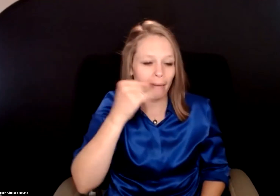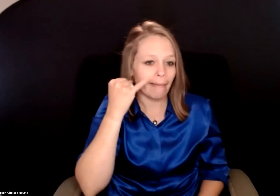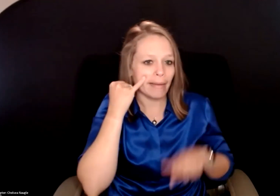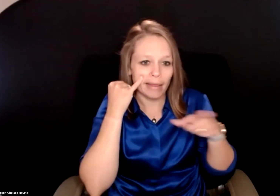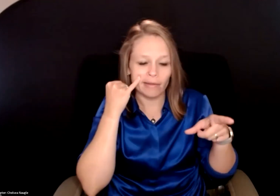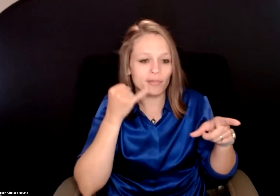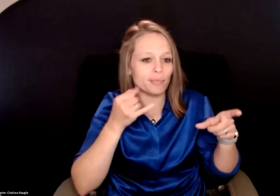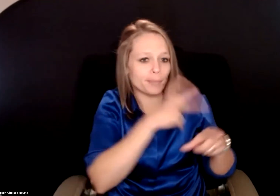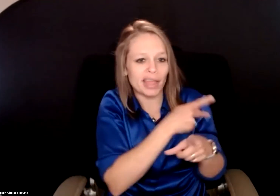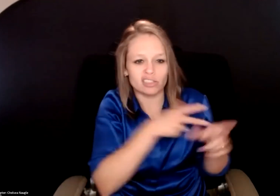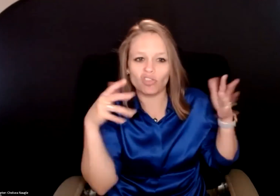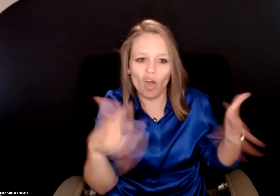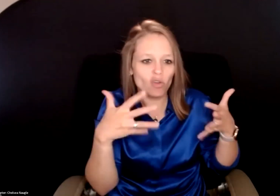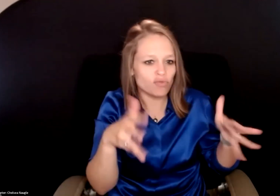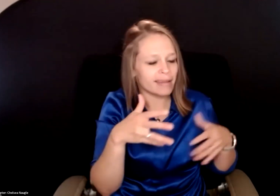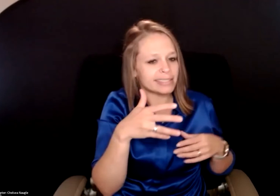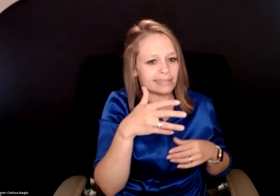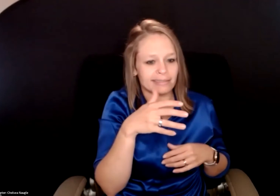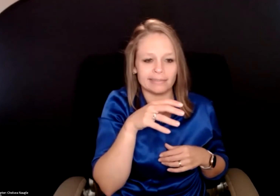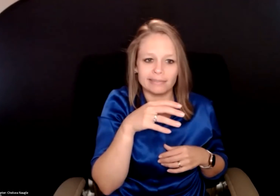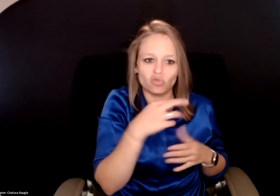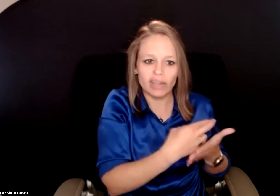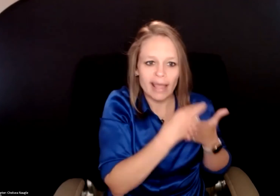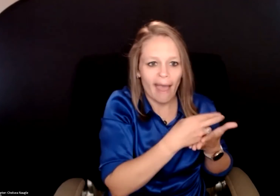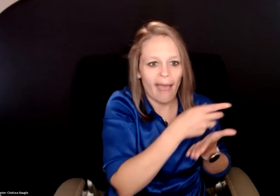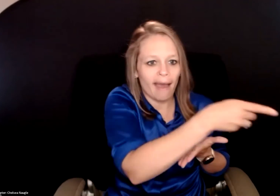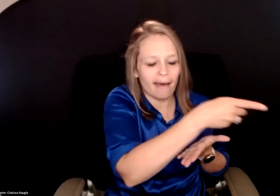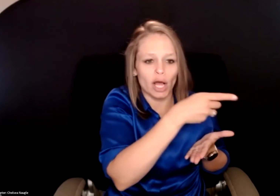and maybe not inpatient but they are going to have to do some aftercare